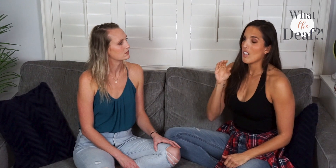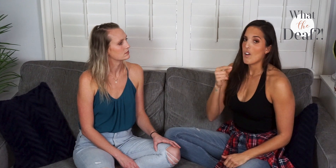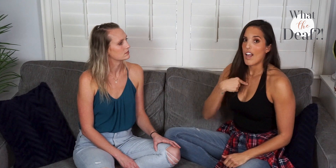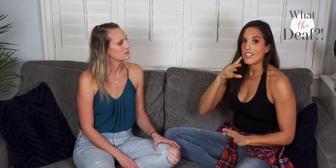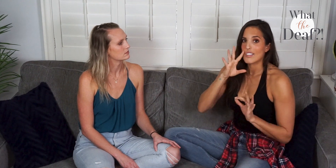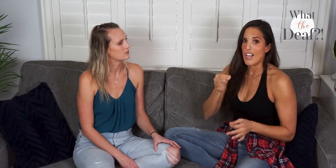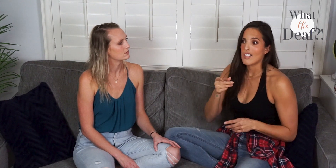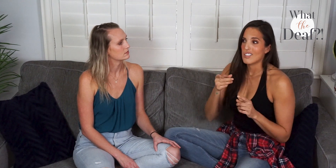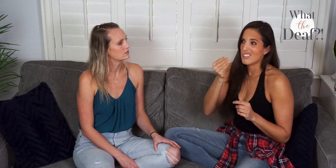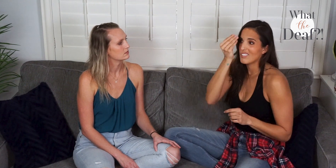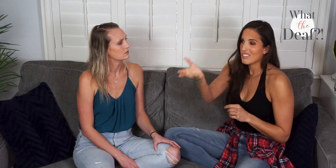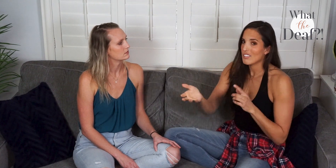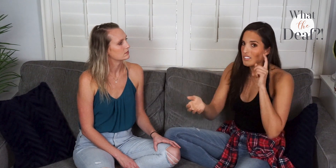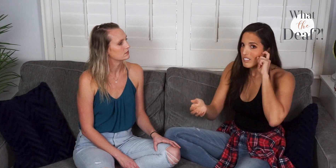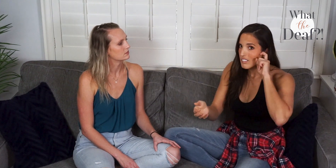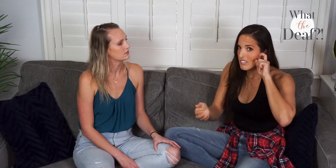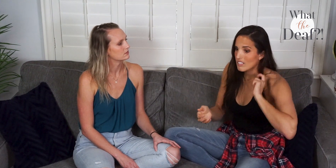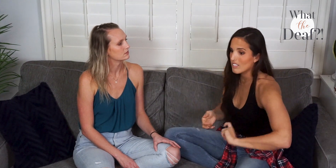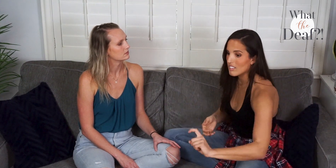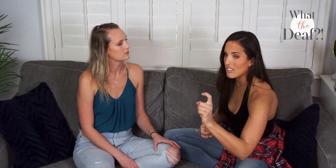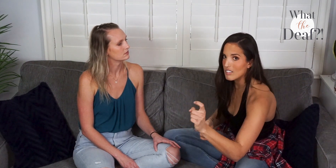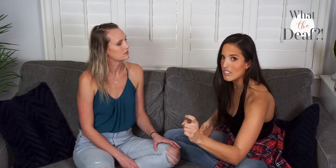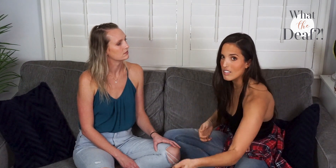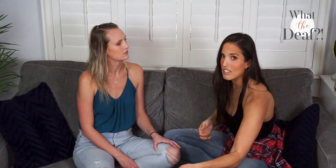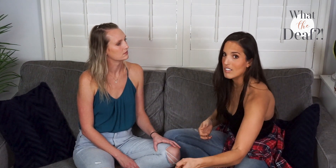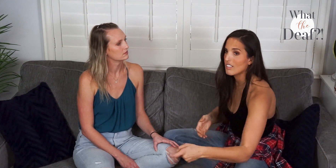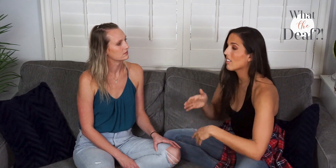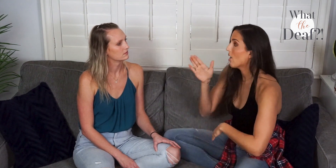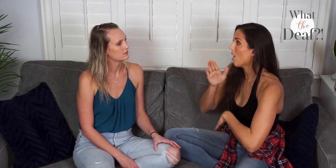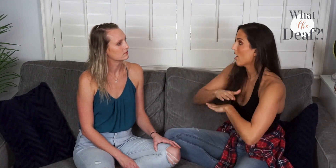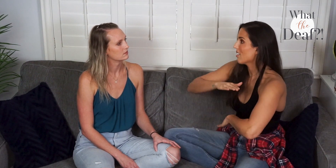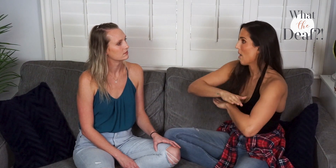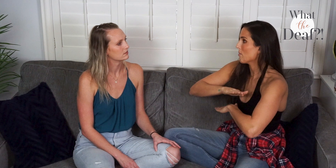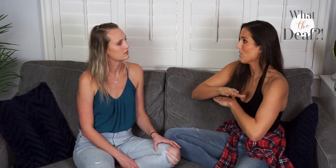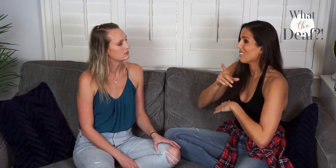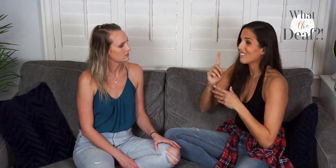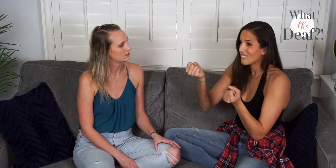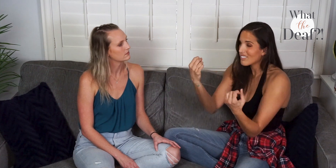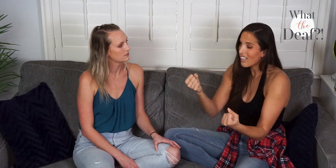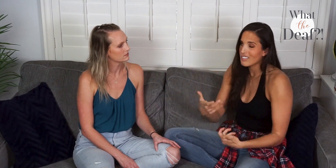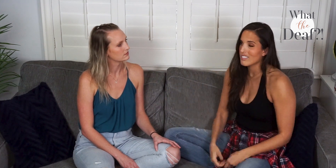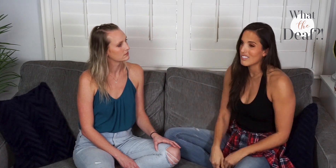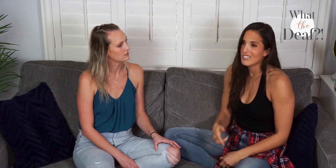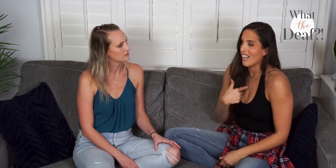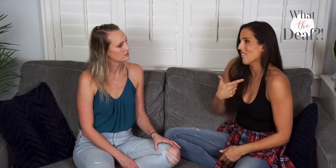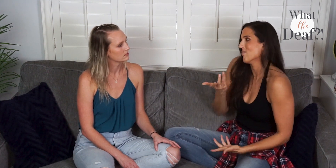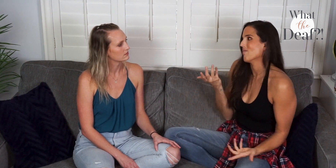And so I decided to tell him that I'm gonna take out my hearing aid and put it on the coffee table and just sign.